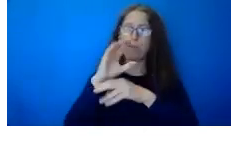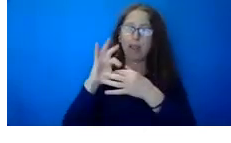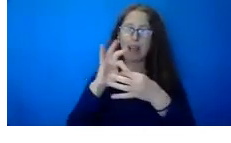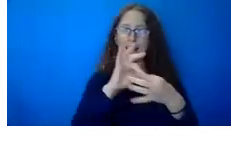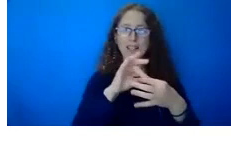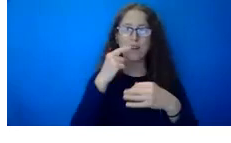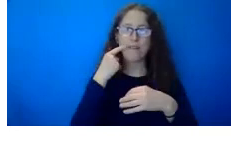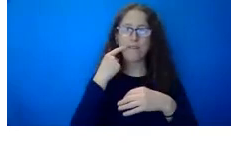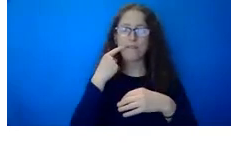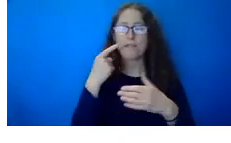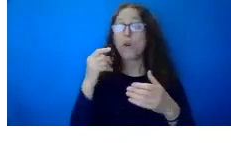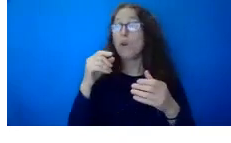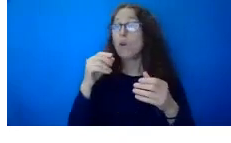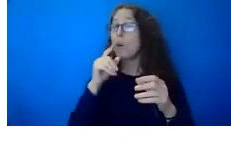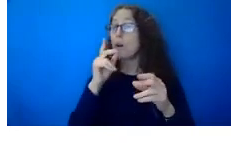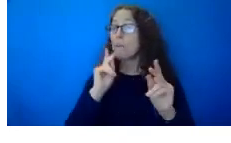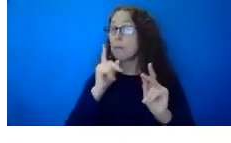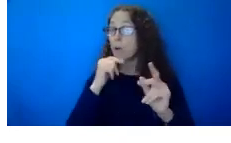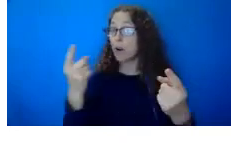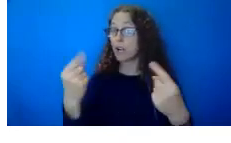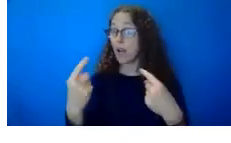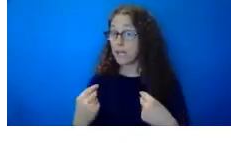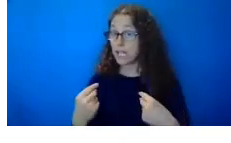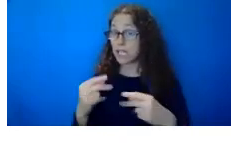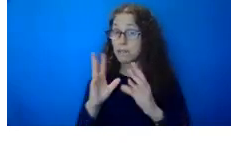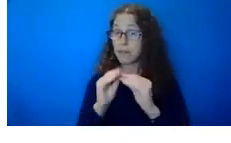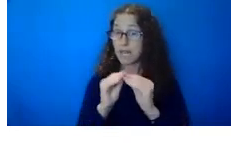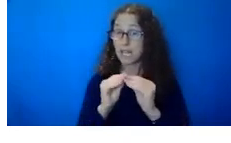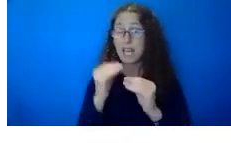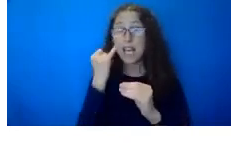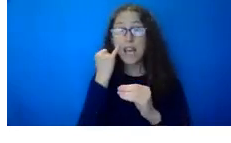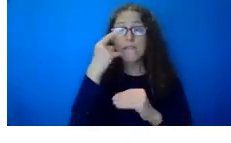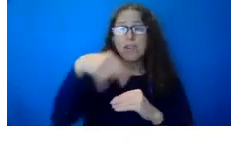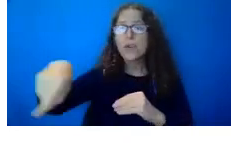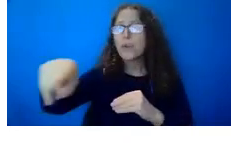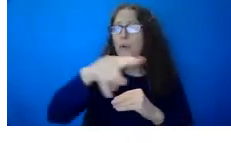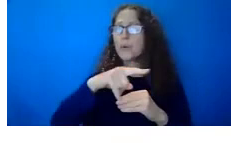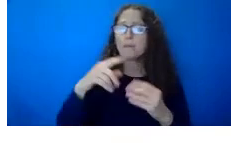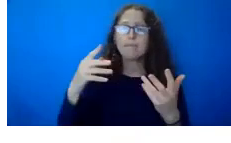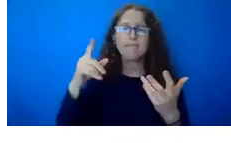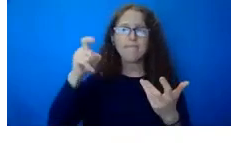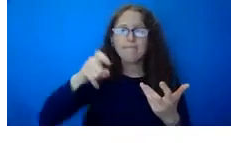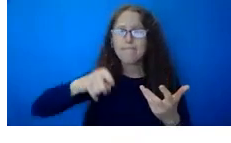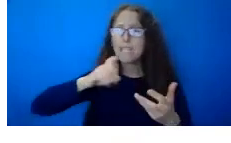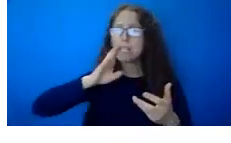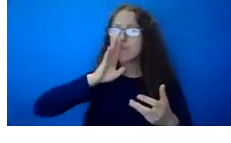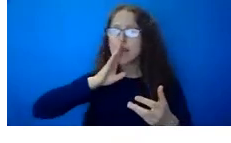AWARE OF THAT , AND IN A SHORT MATTER OF TIME WE WILL HAVE